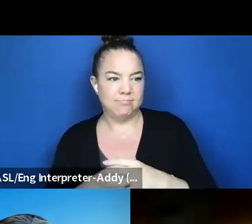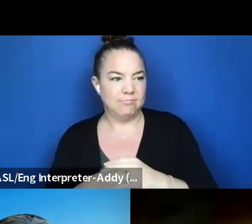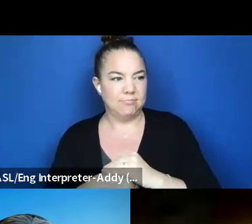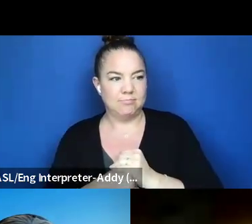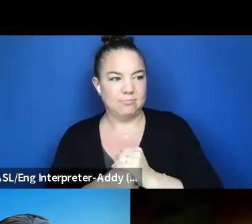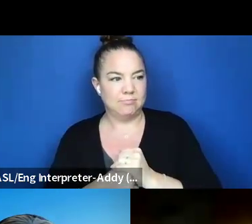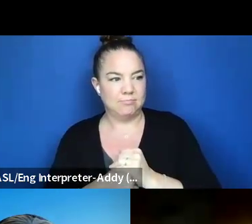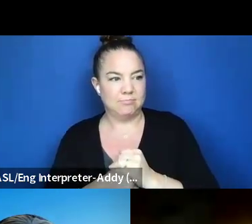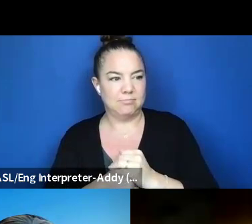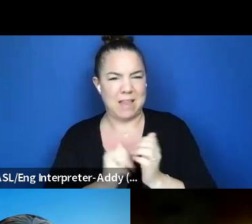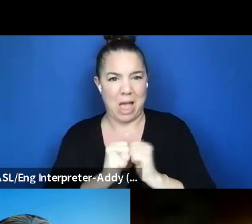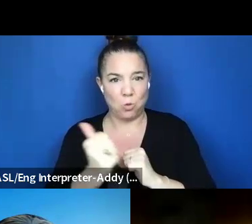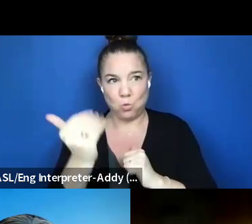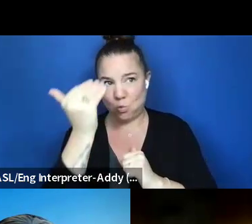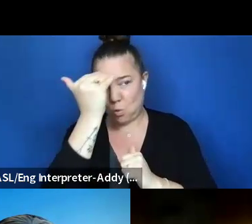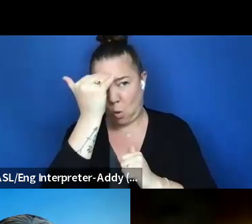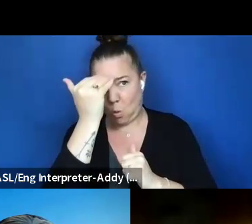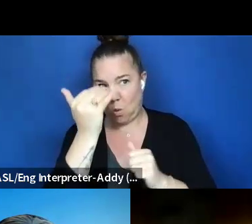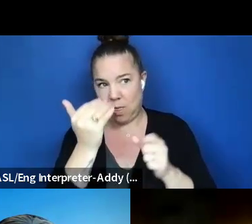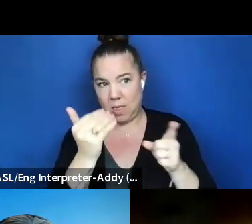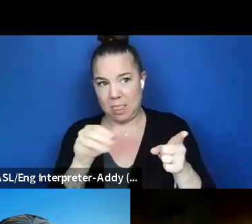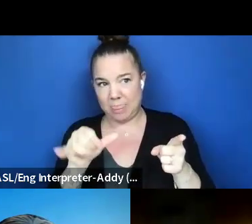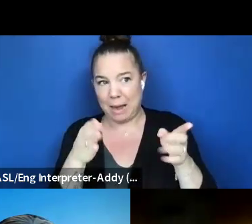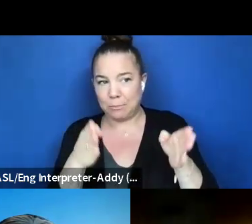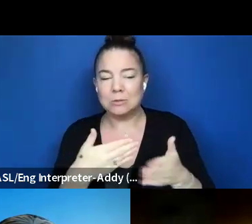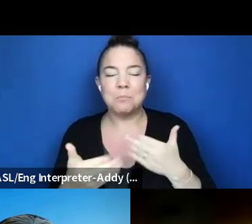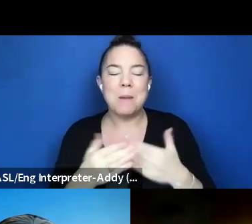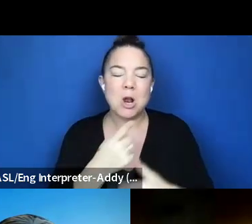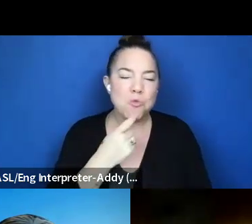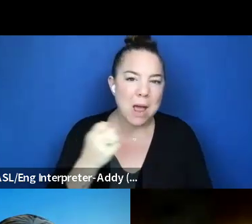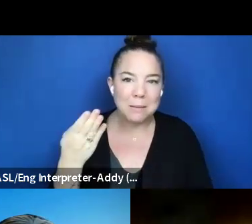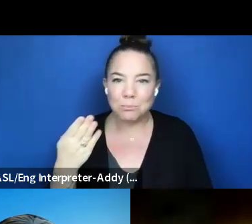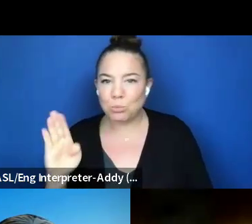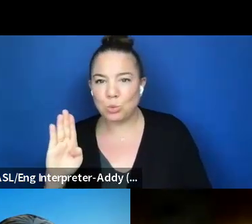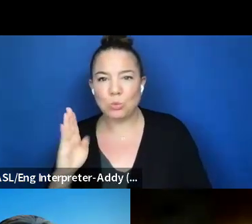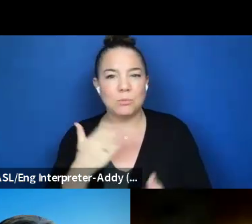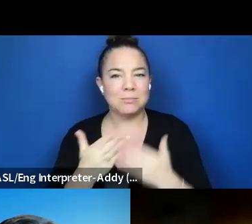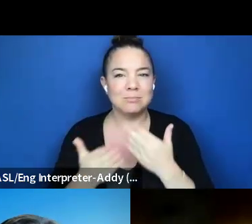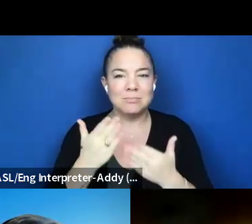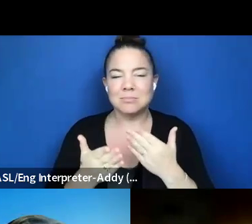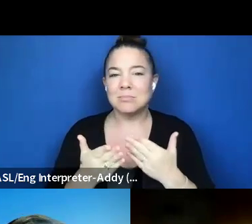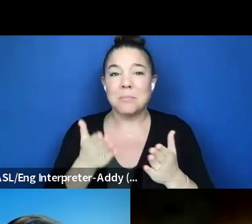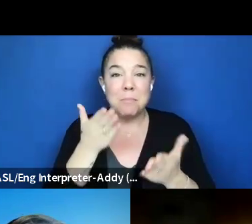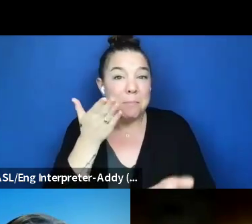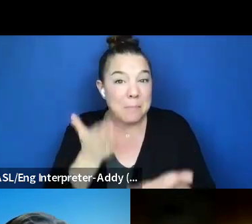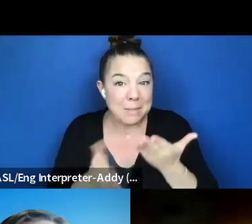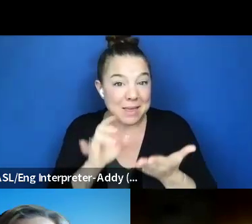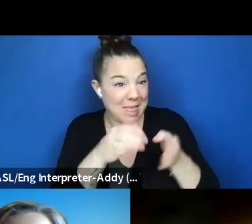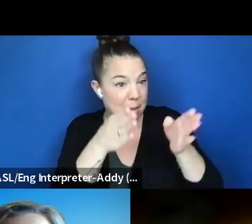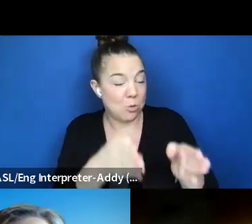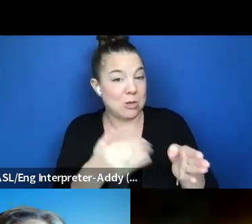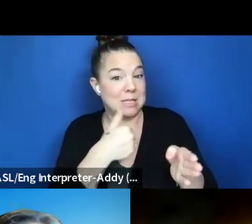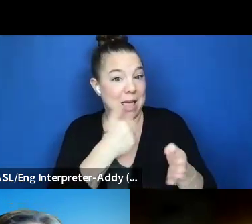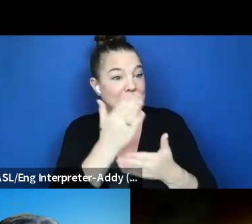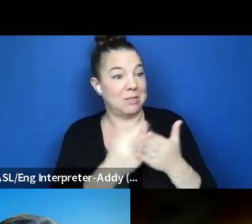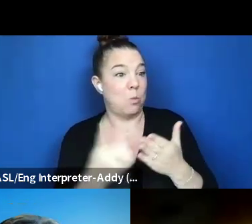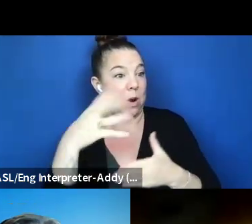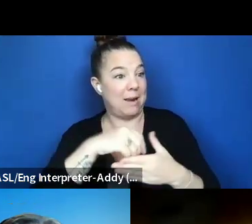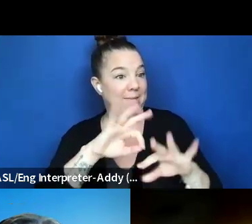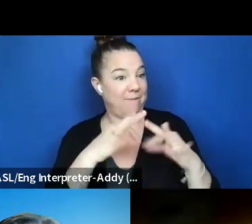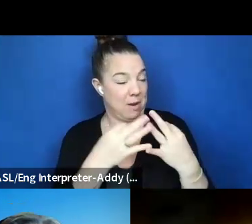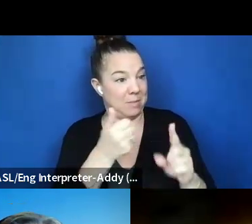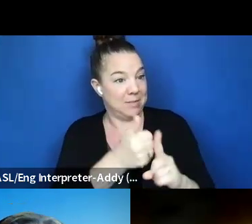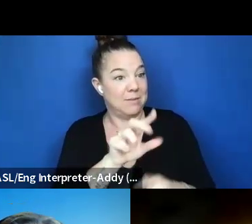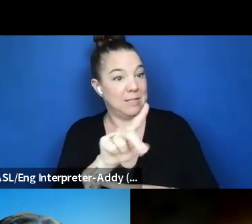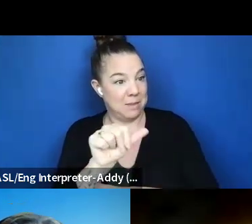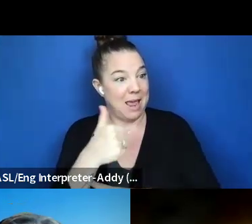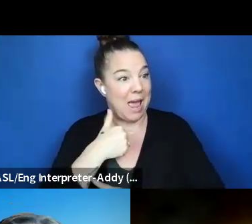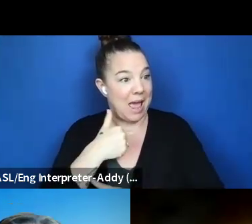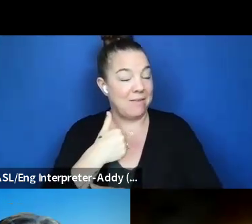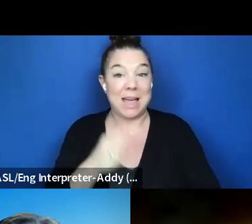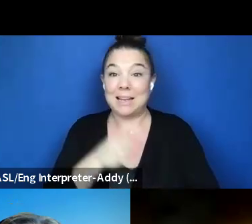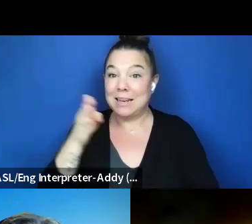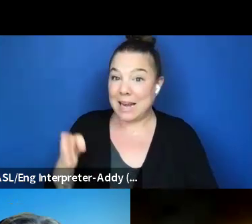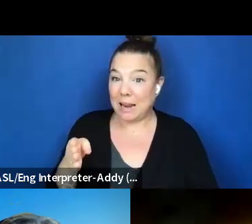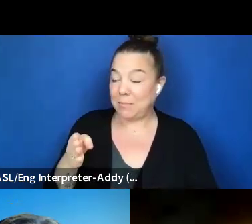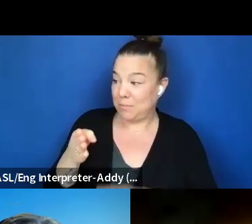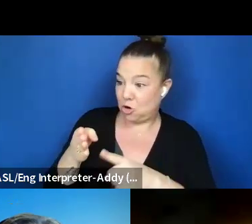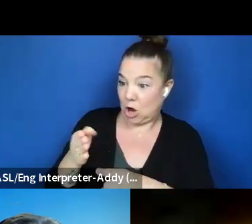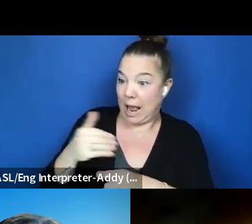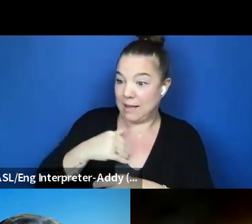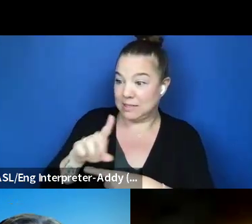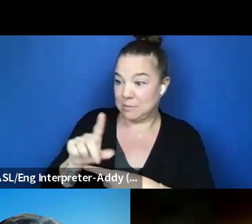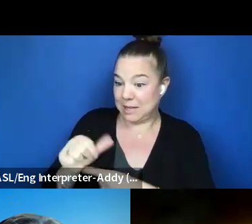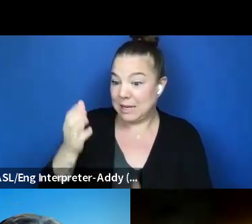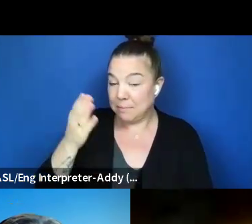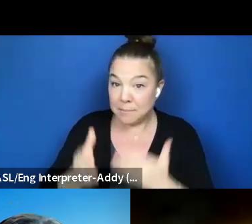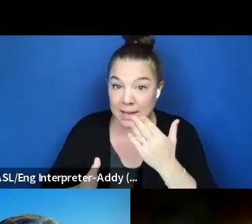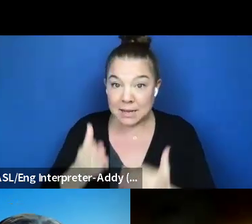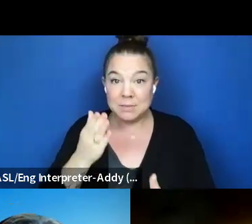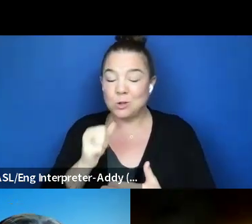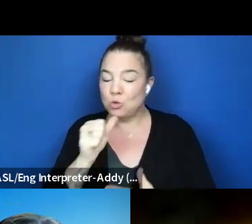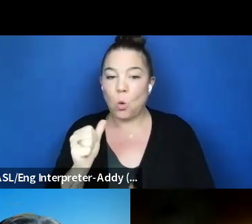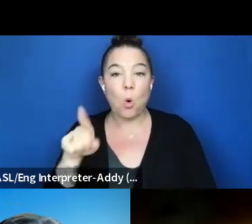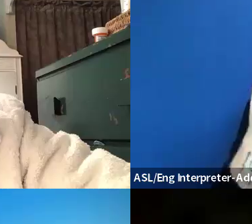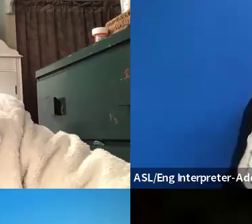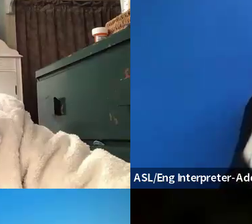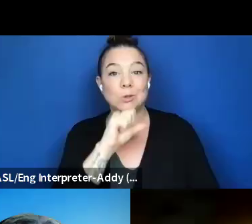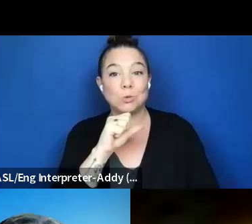Don Posh: to know if that person, whether they're red or blue, maybe has somebody in their family that has a disability. Maybe their neighbor has a disability. Do not you never assume because you bring it to them? And then you read them from there?